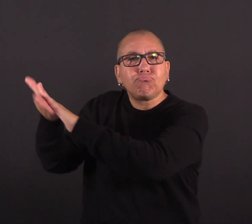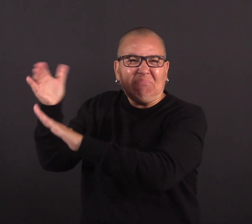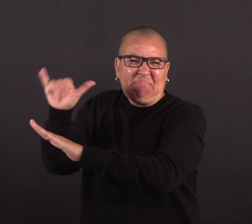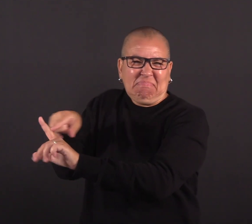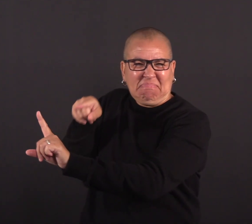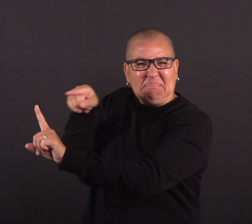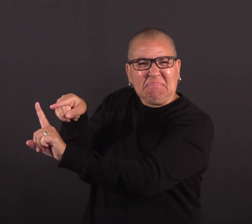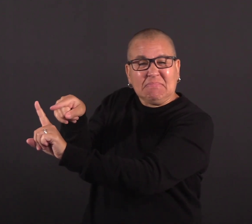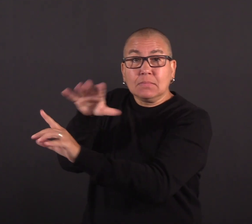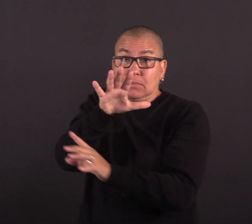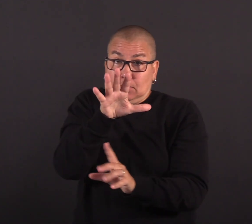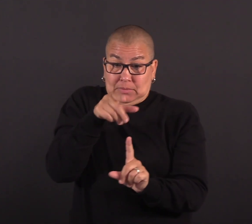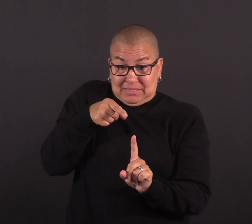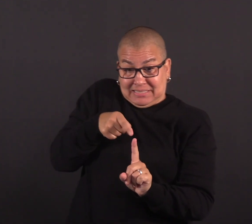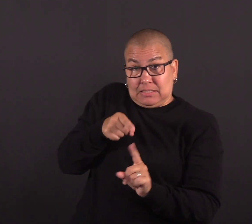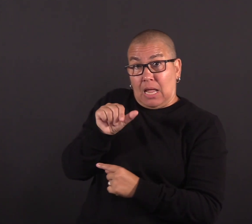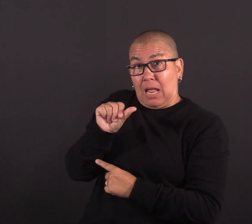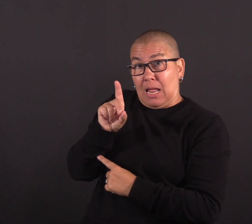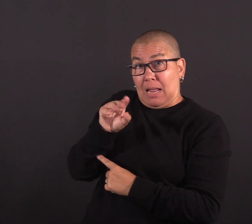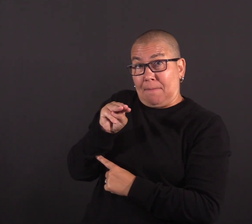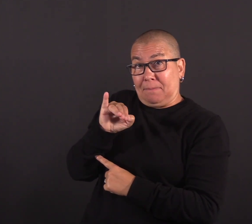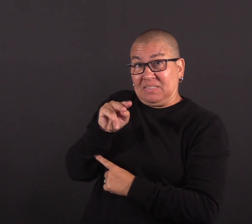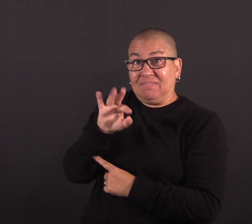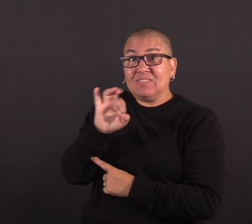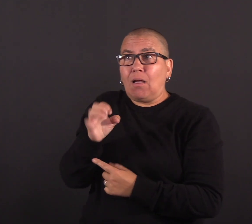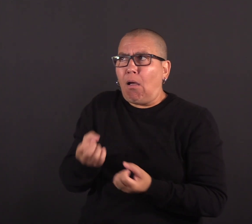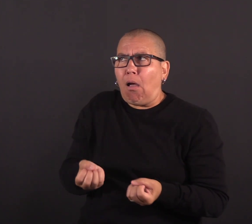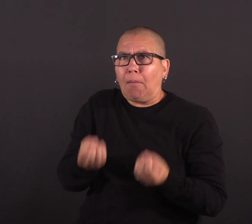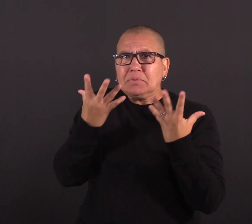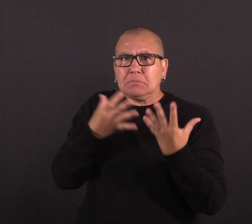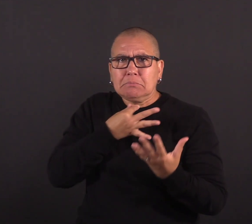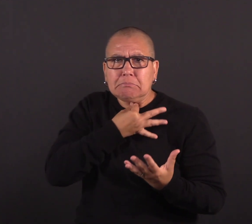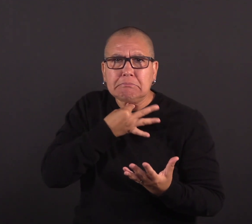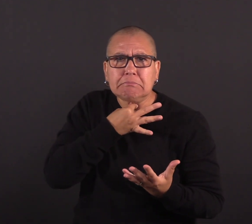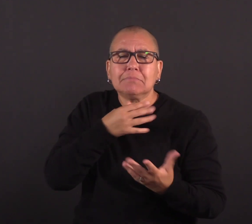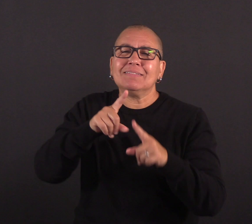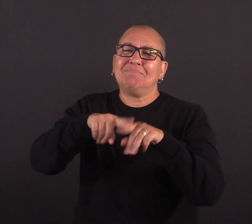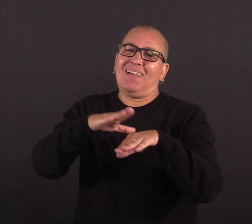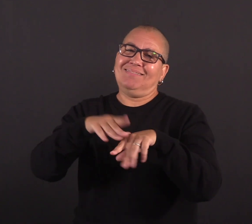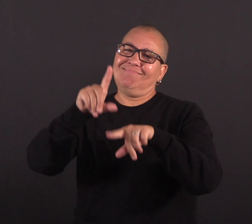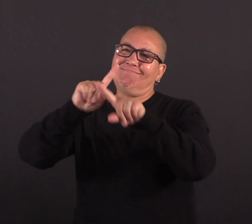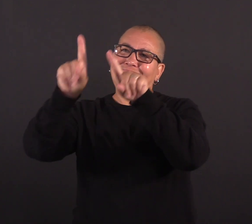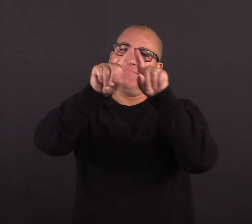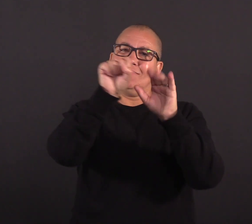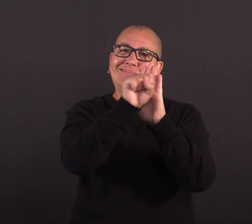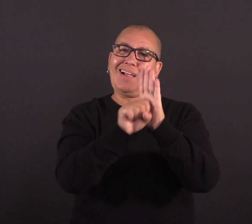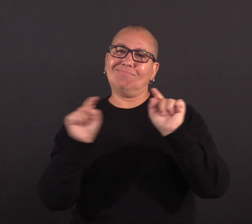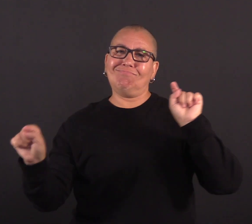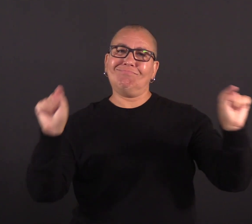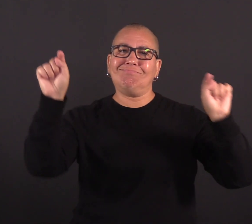co-pay, in that it helps providers offset their costs of doing business.